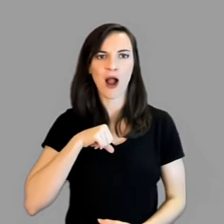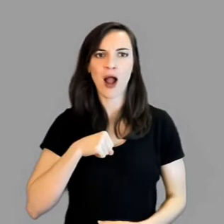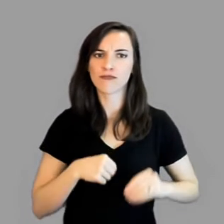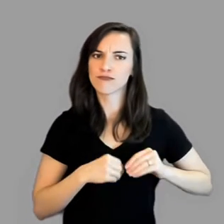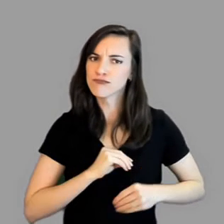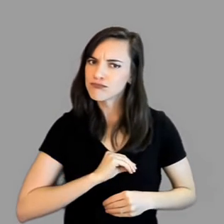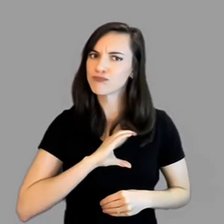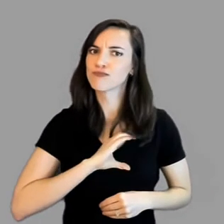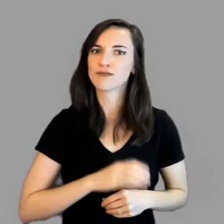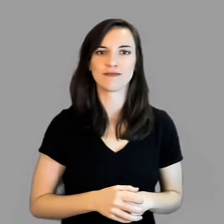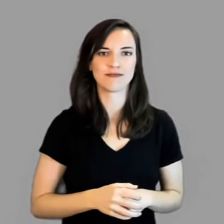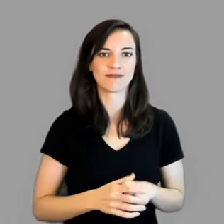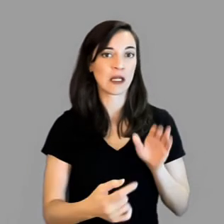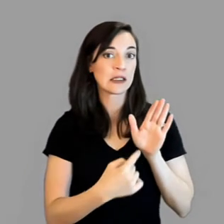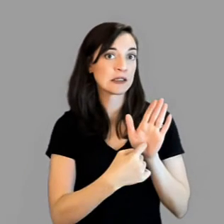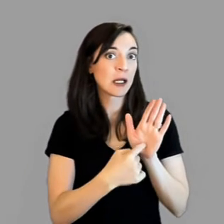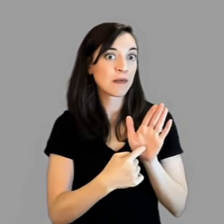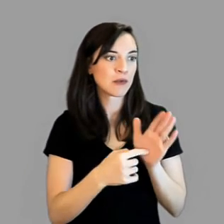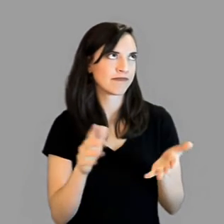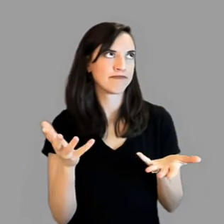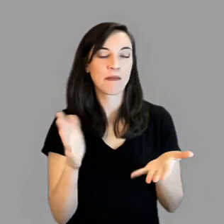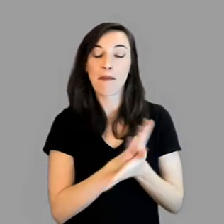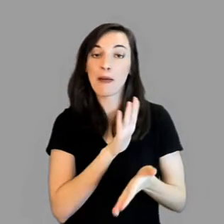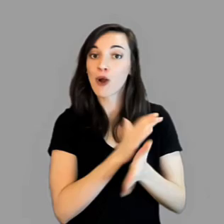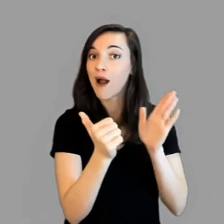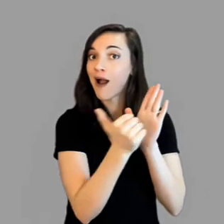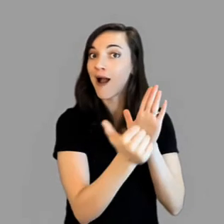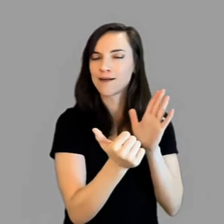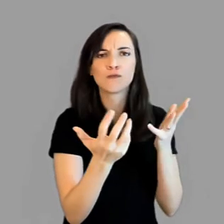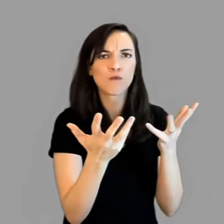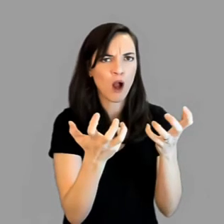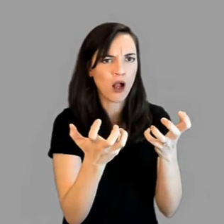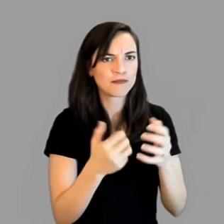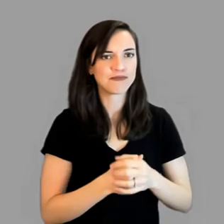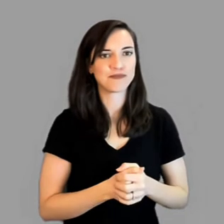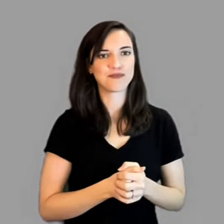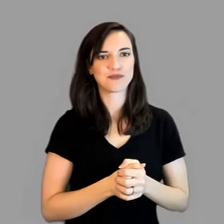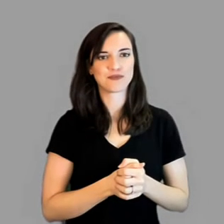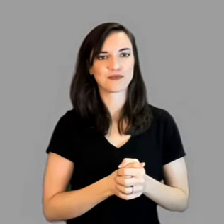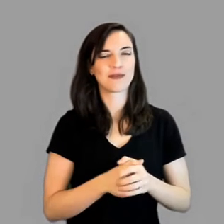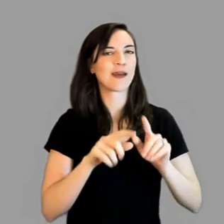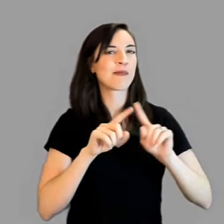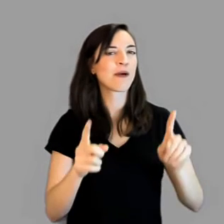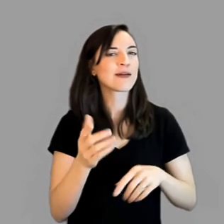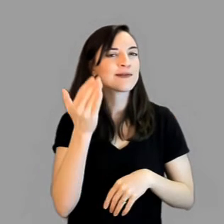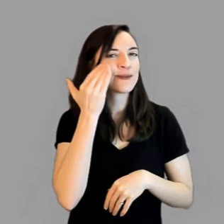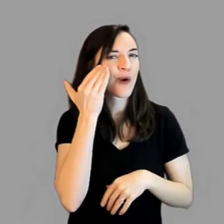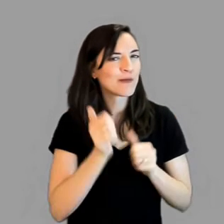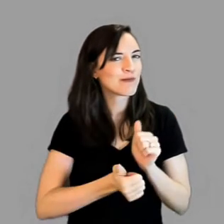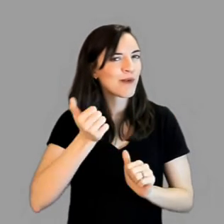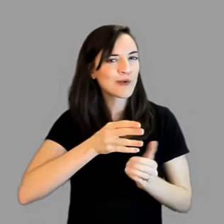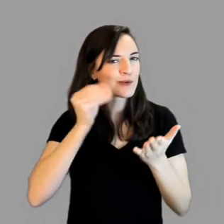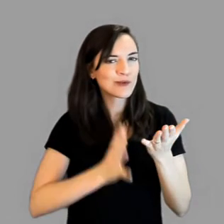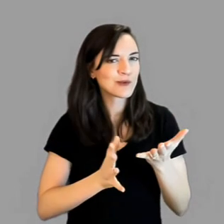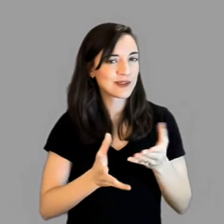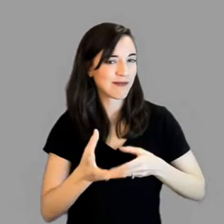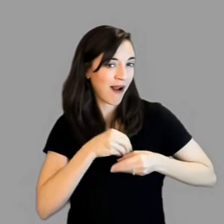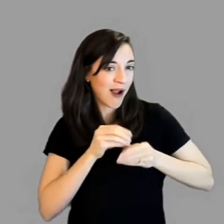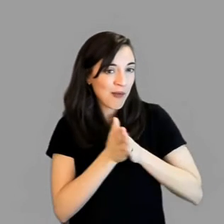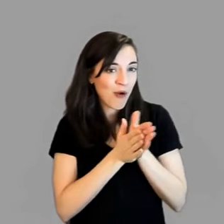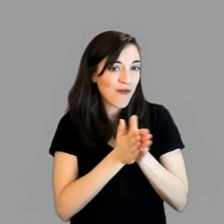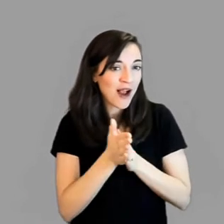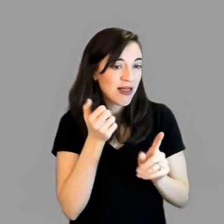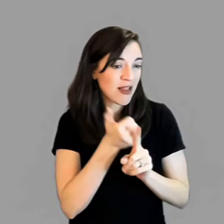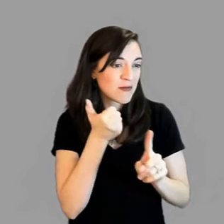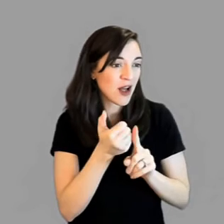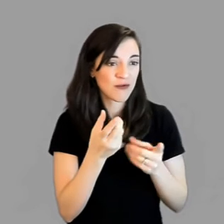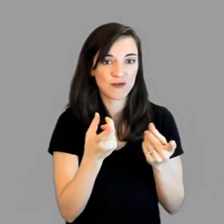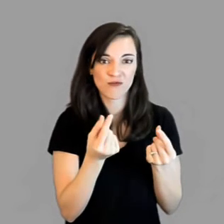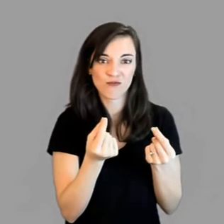its own sake or for own personal reward (like wanting to earn an A on a paper).